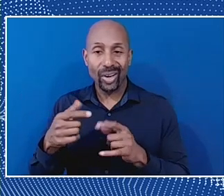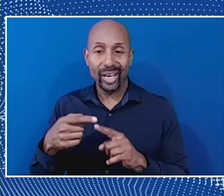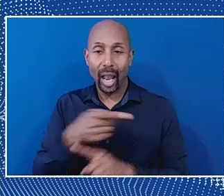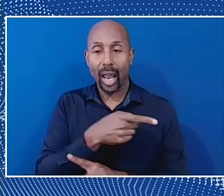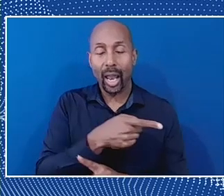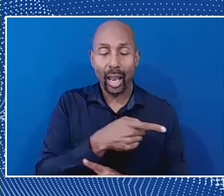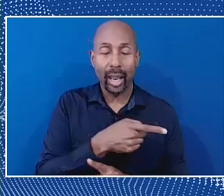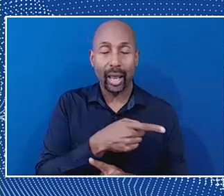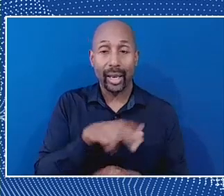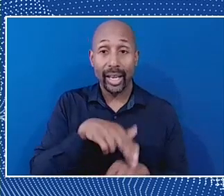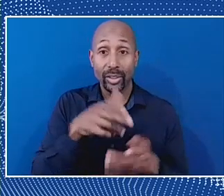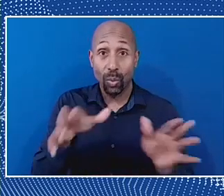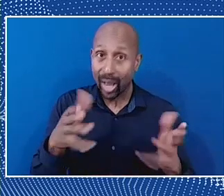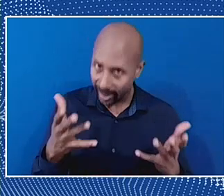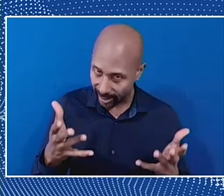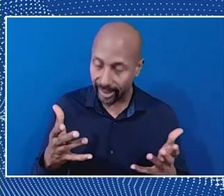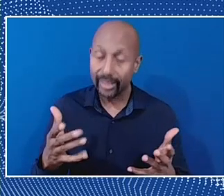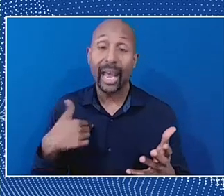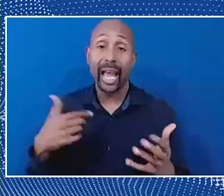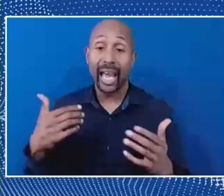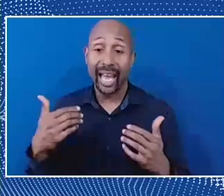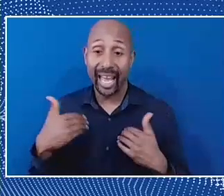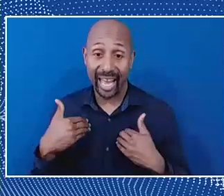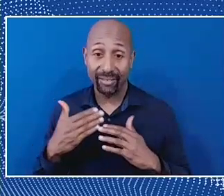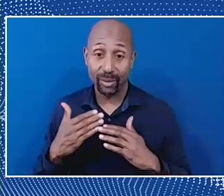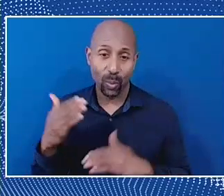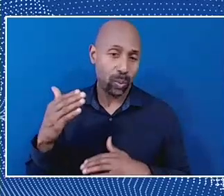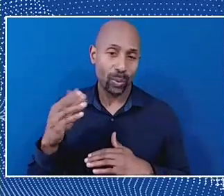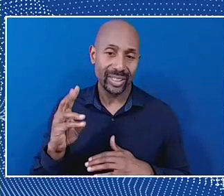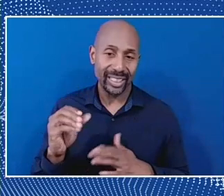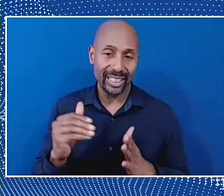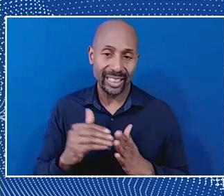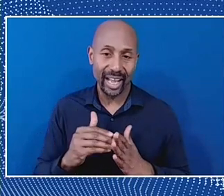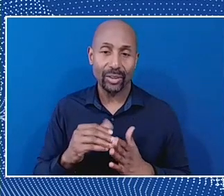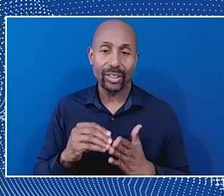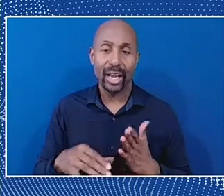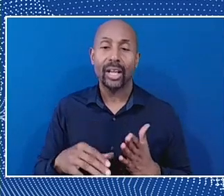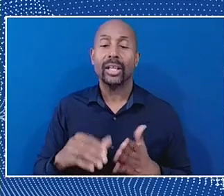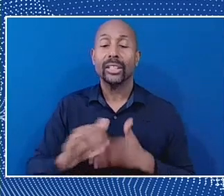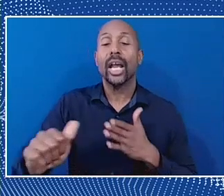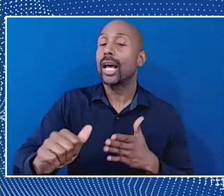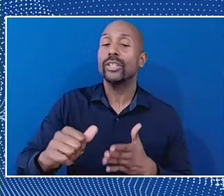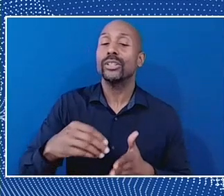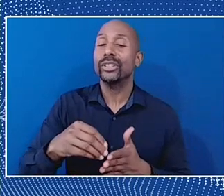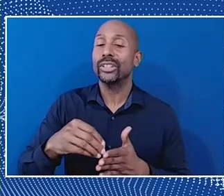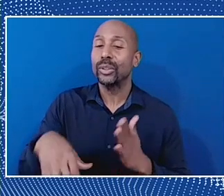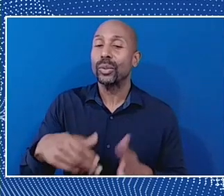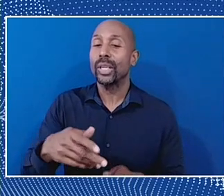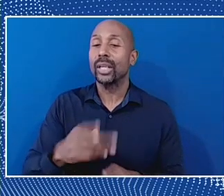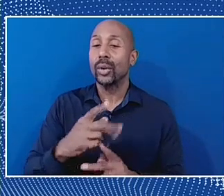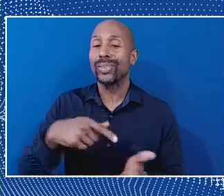and many of my loans came from earning a scholarship. 100% of postsecondary institutions across this nation are